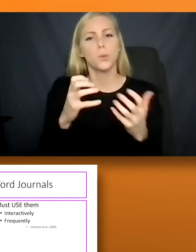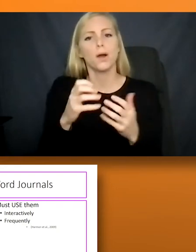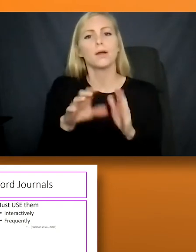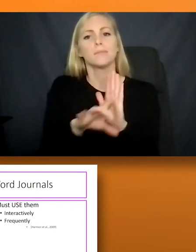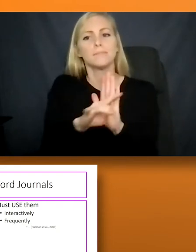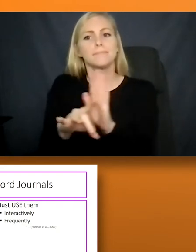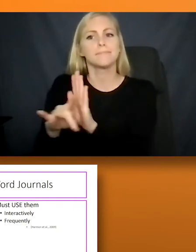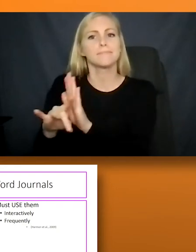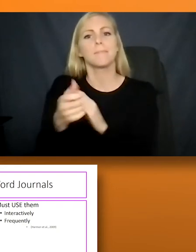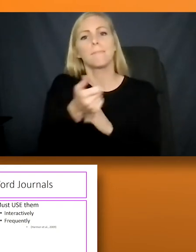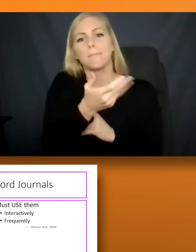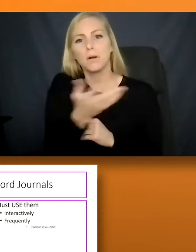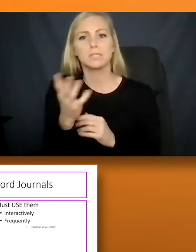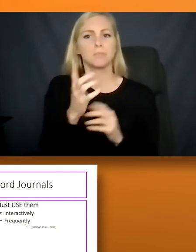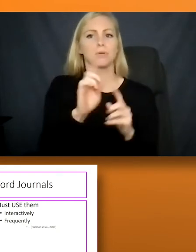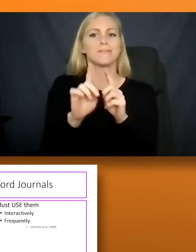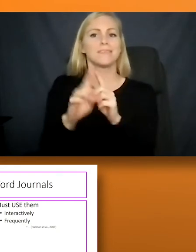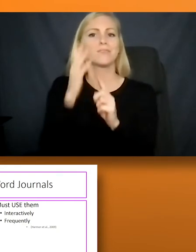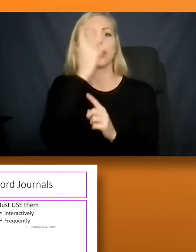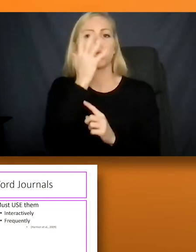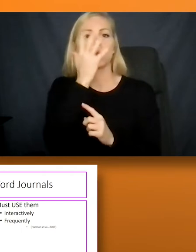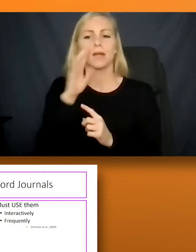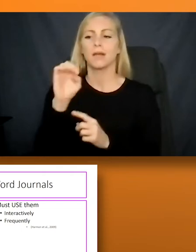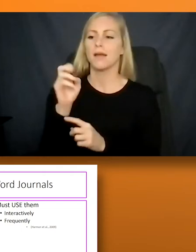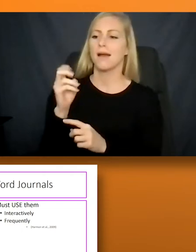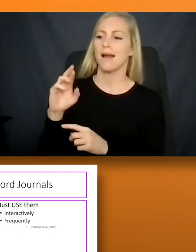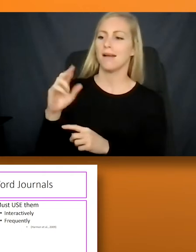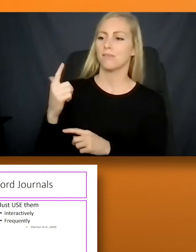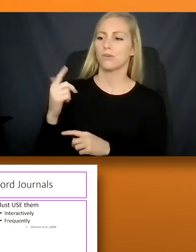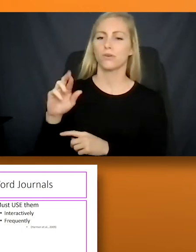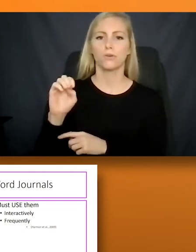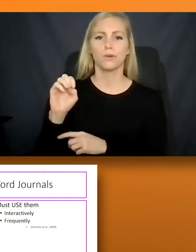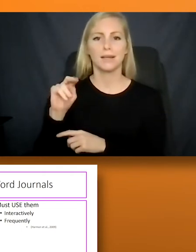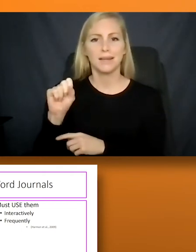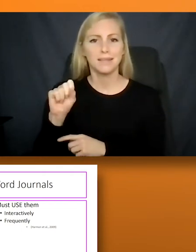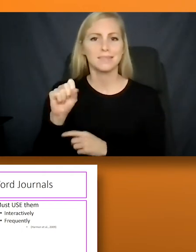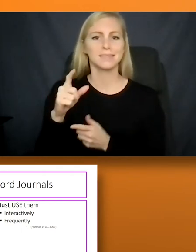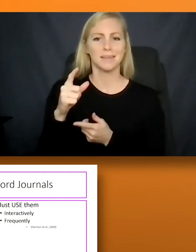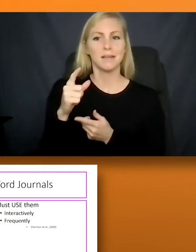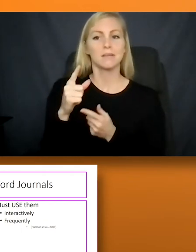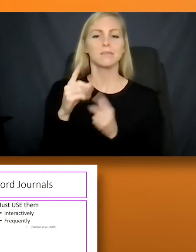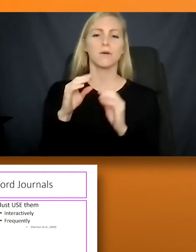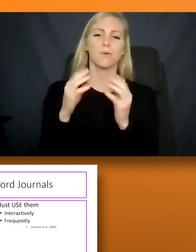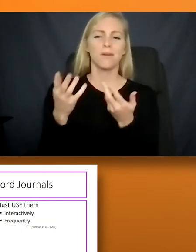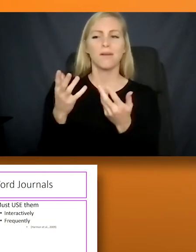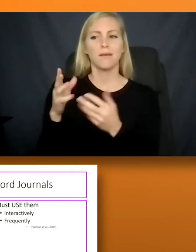so they could understand that evergreen is more of a category. And it could be all of these things, it could be all of these different types,